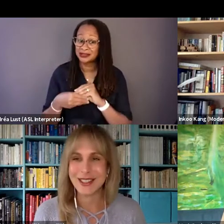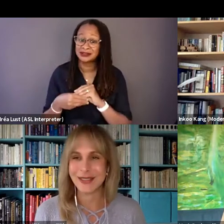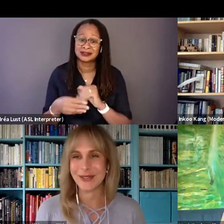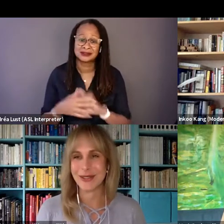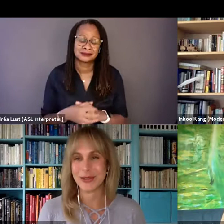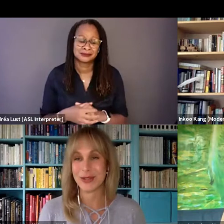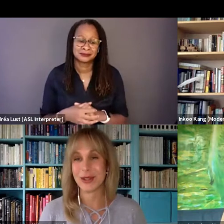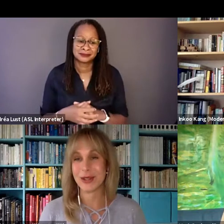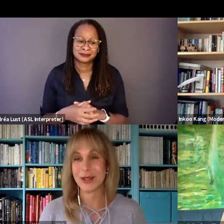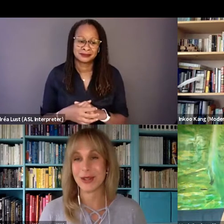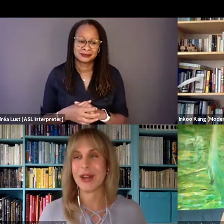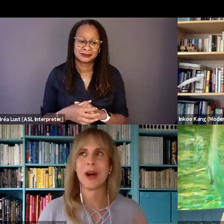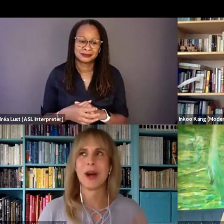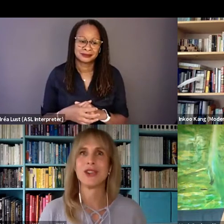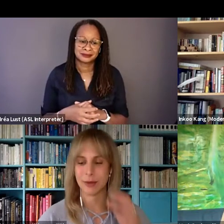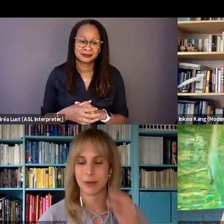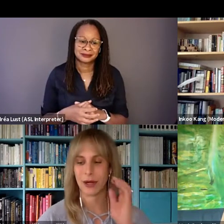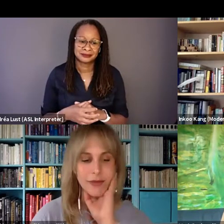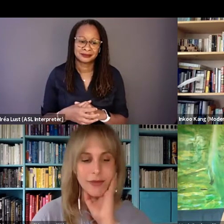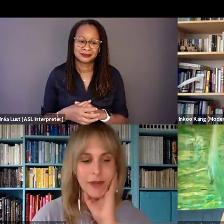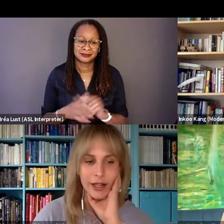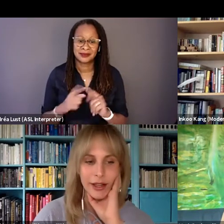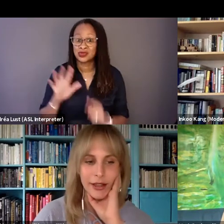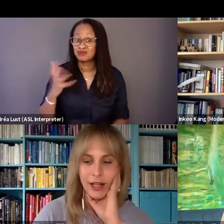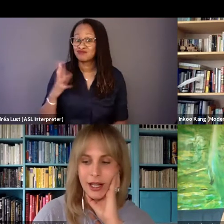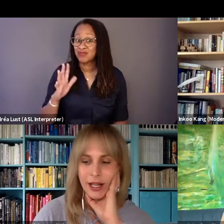to the kind of questions about Liz's family that,